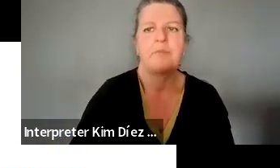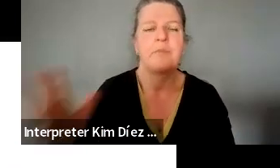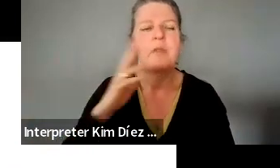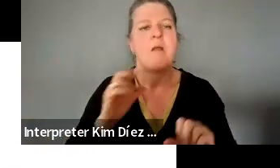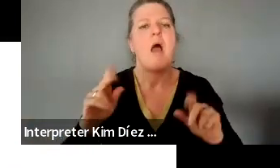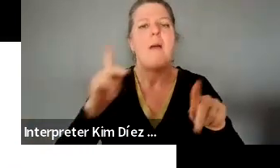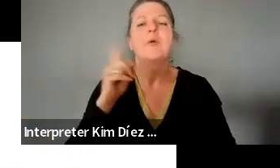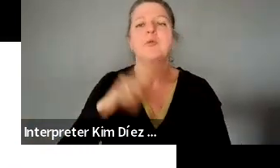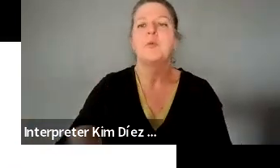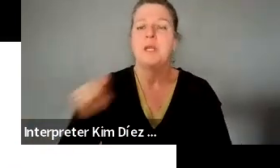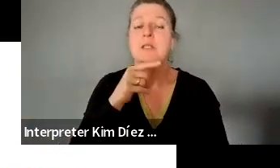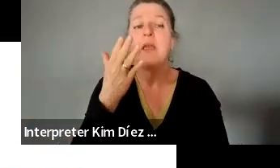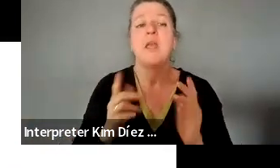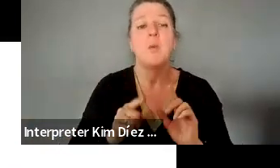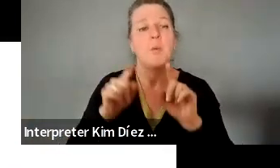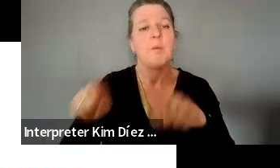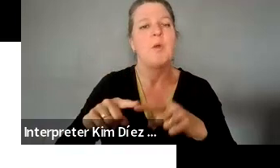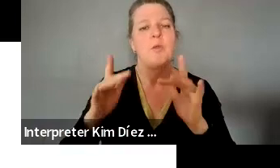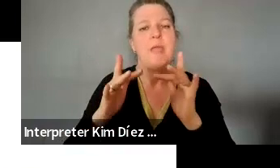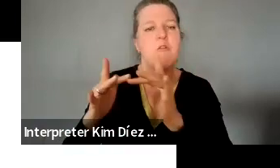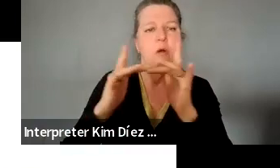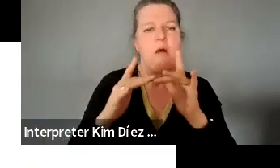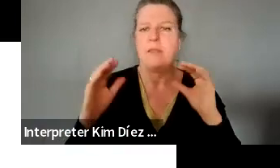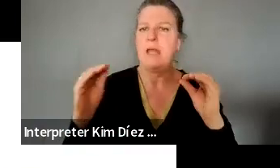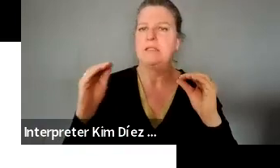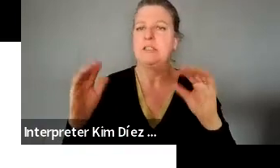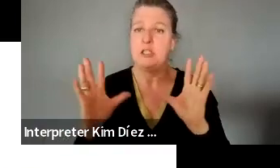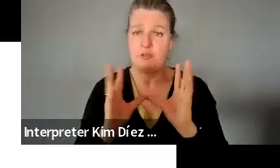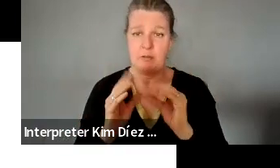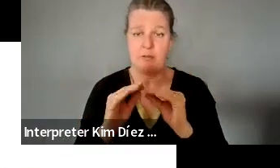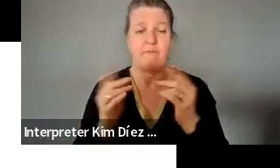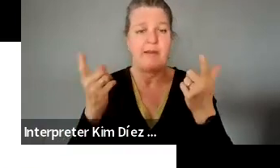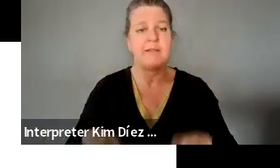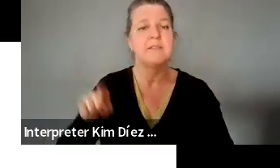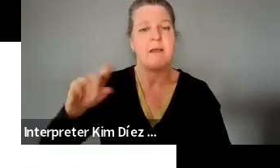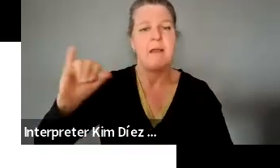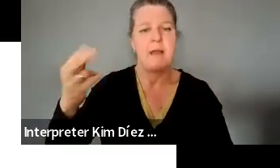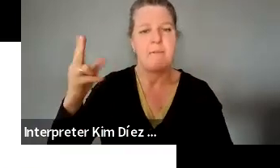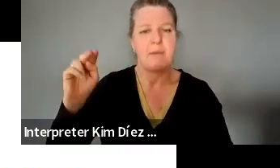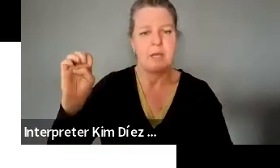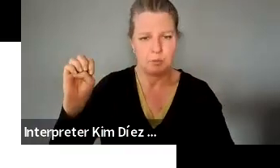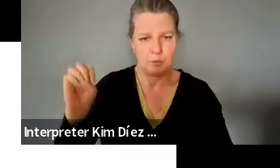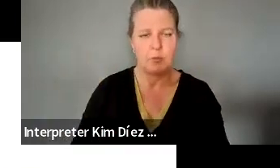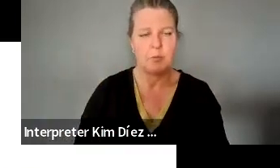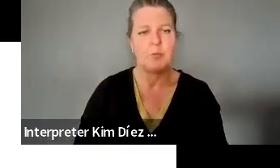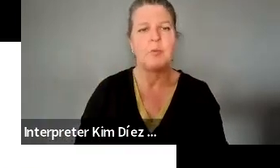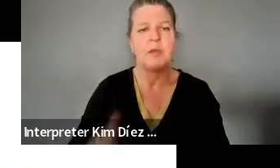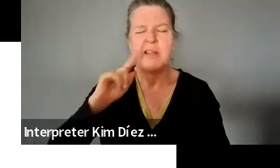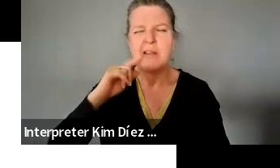who might be attending the Online Teaching Conference which is happening in June, I think it's the third week of June,